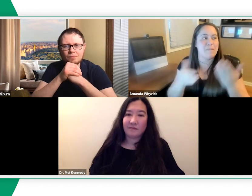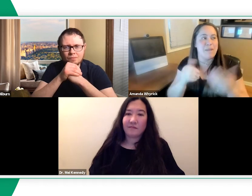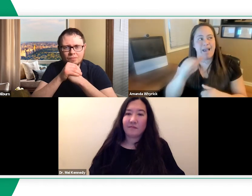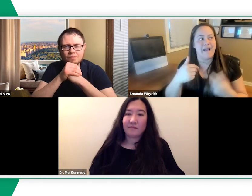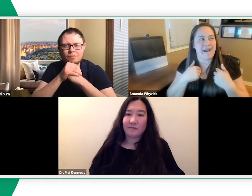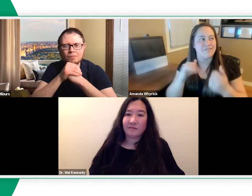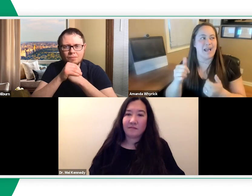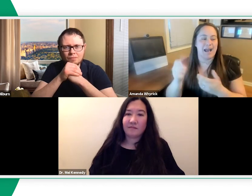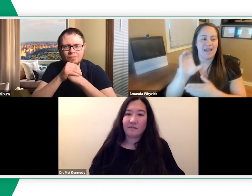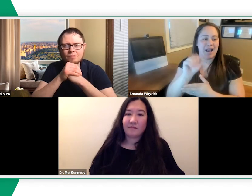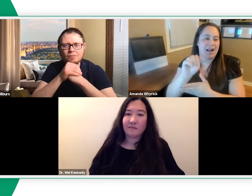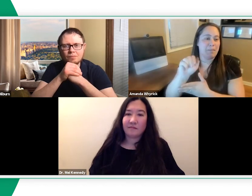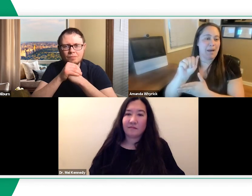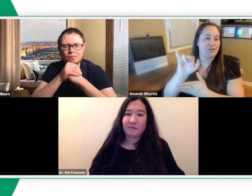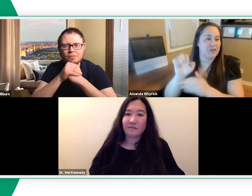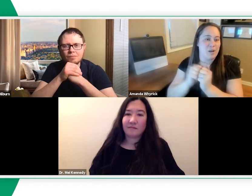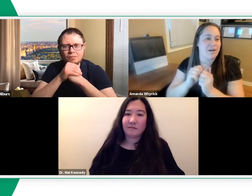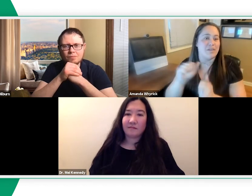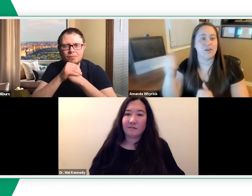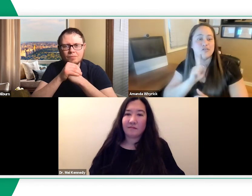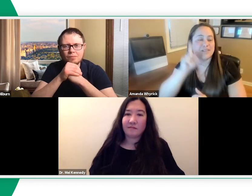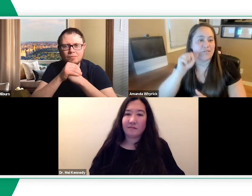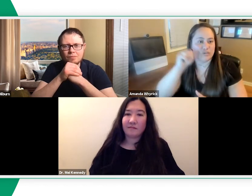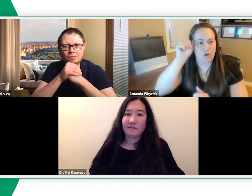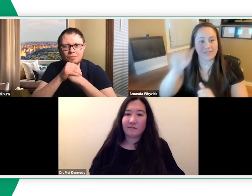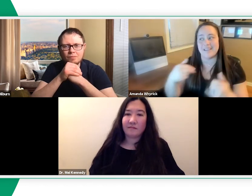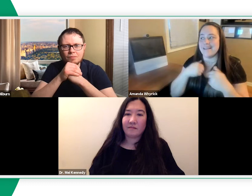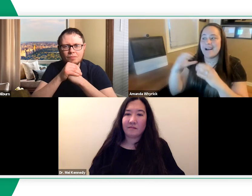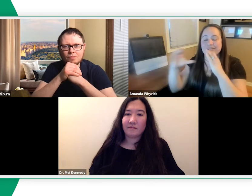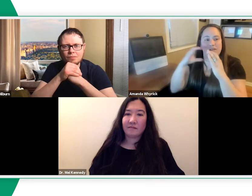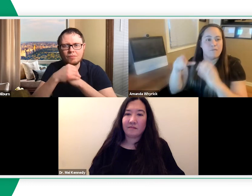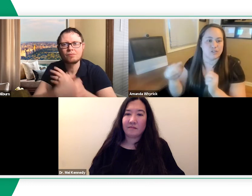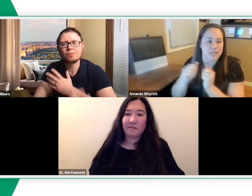they might not have that camaraderie with another deaf adult that they can have these